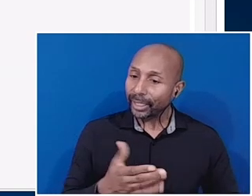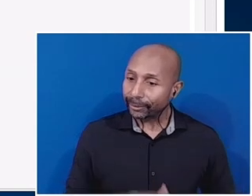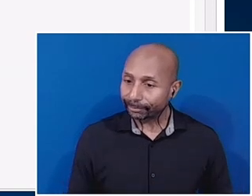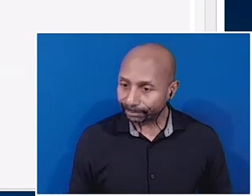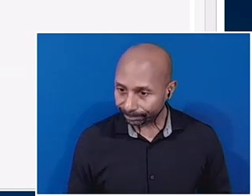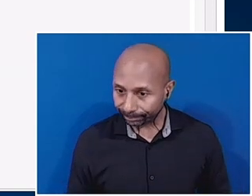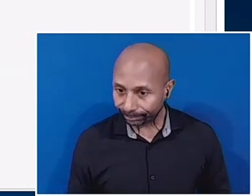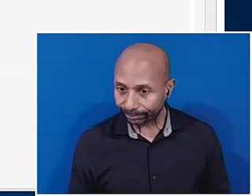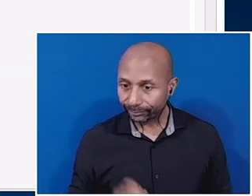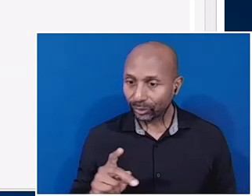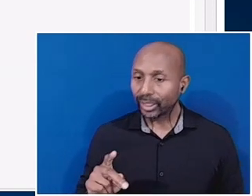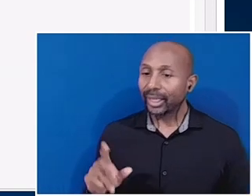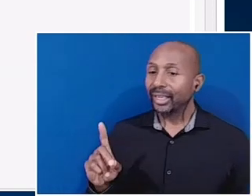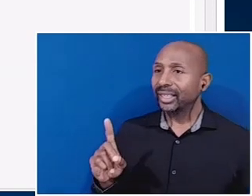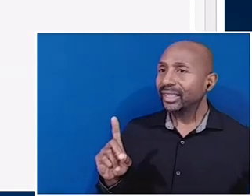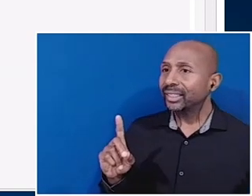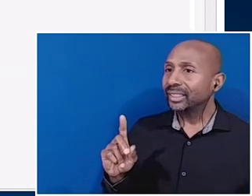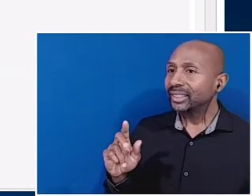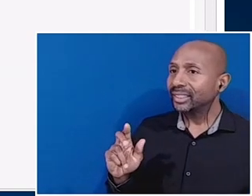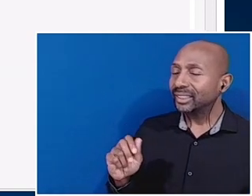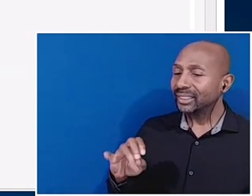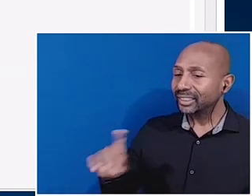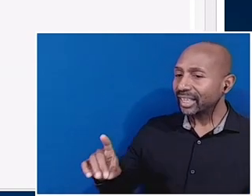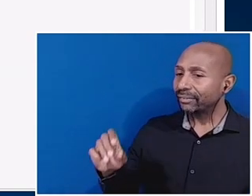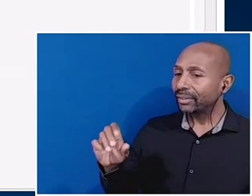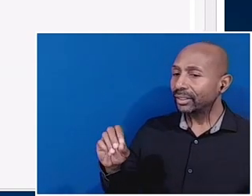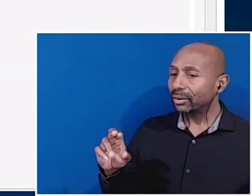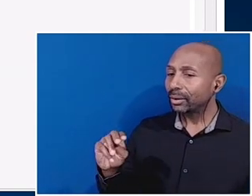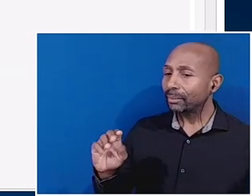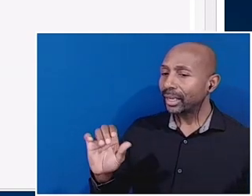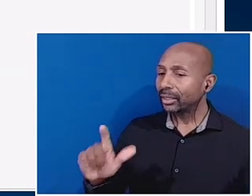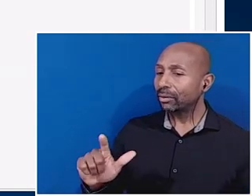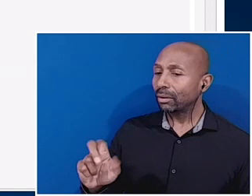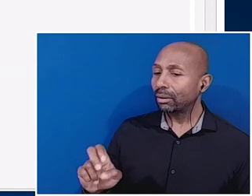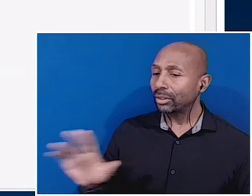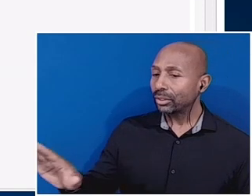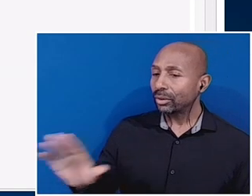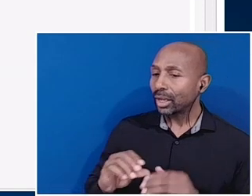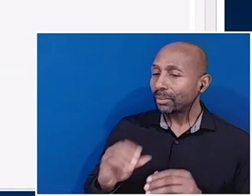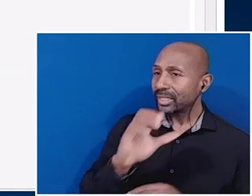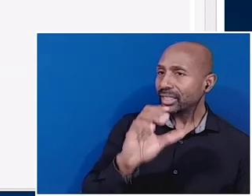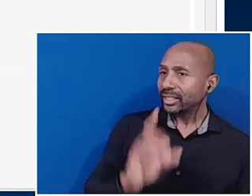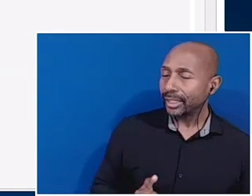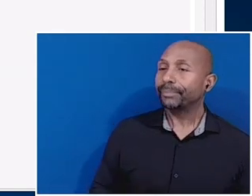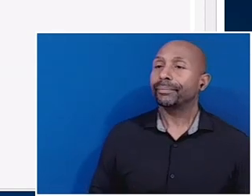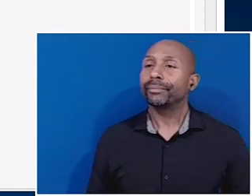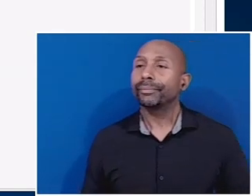plans. I feel like the majority of the language thus far has been sort of